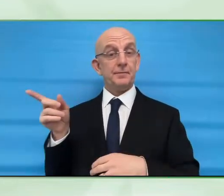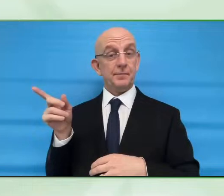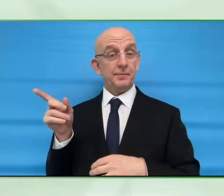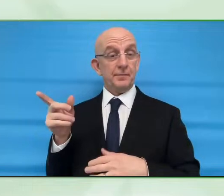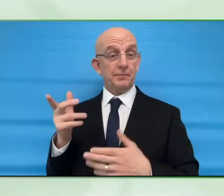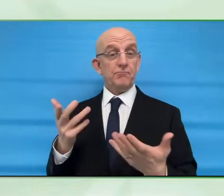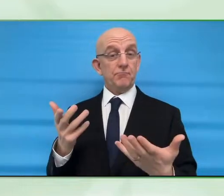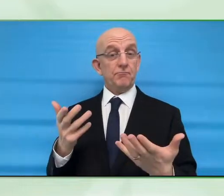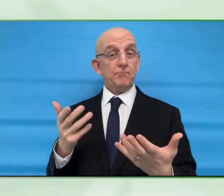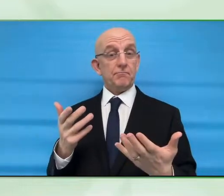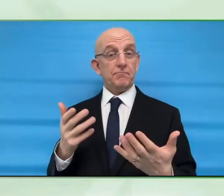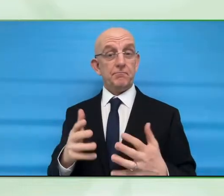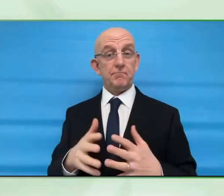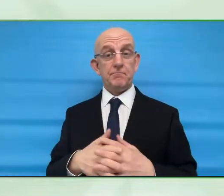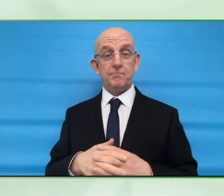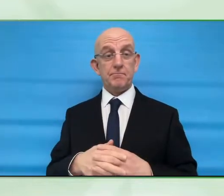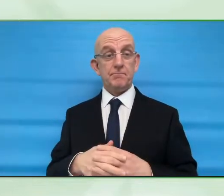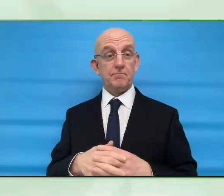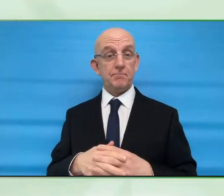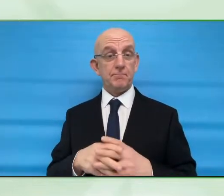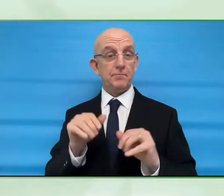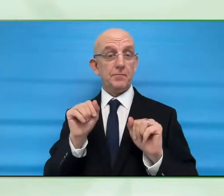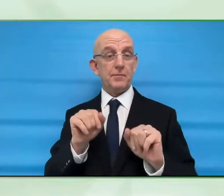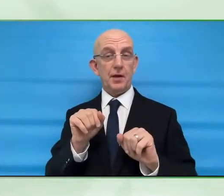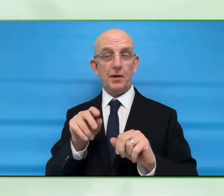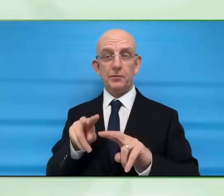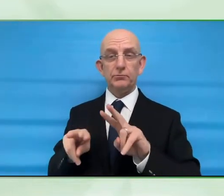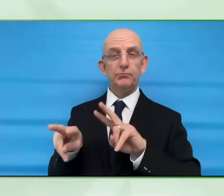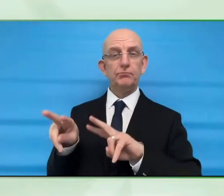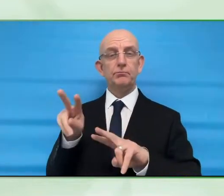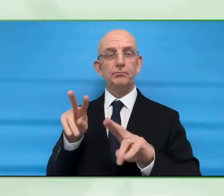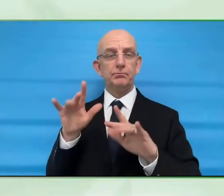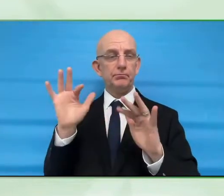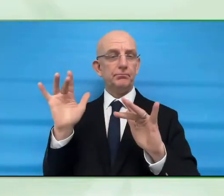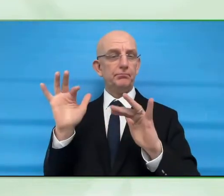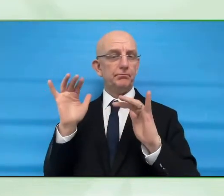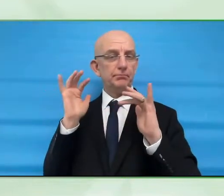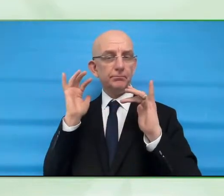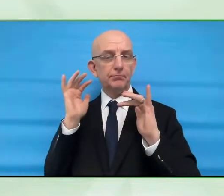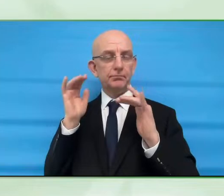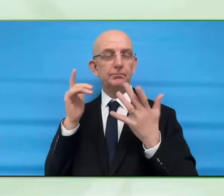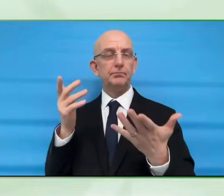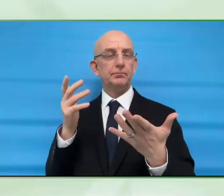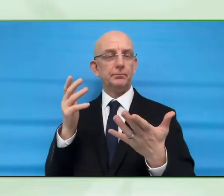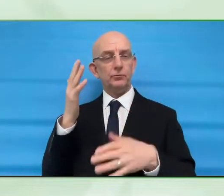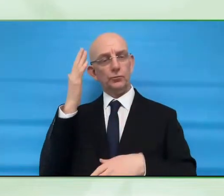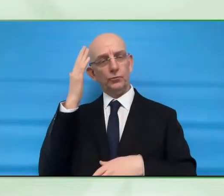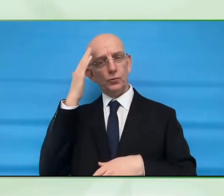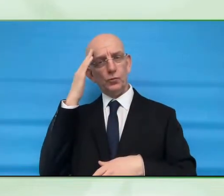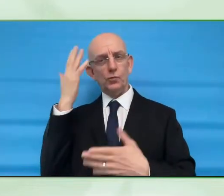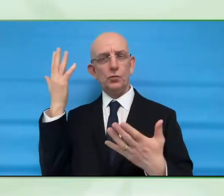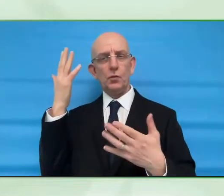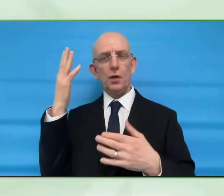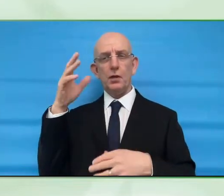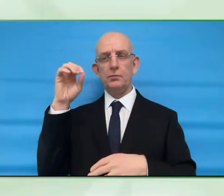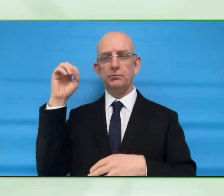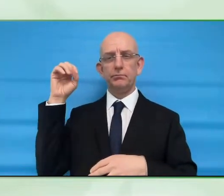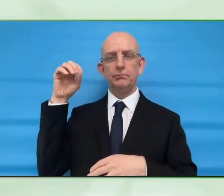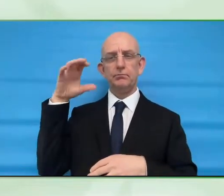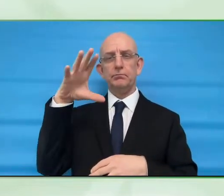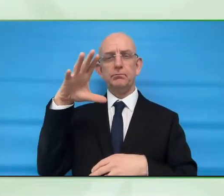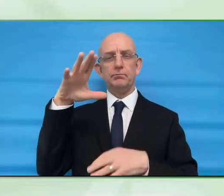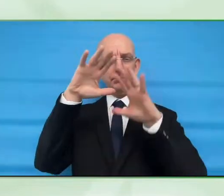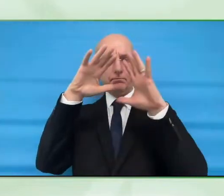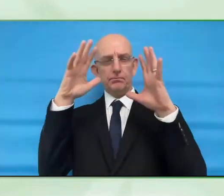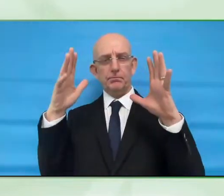This is an excellent point because it is a multisensory approach that they can